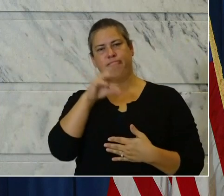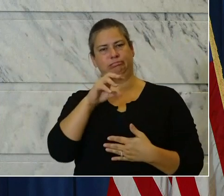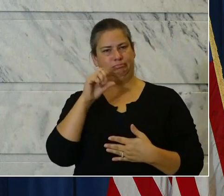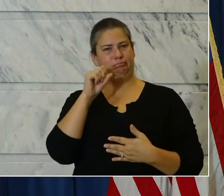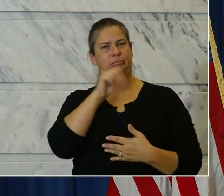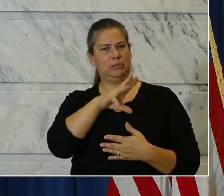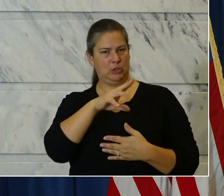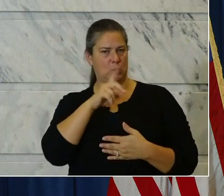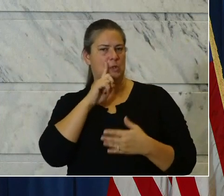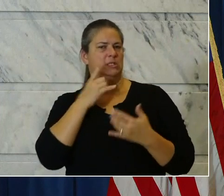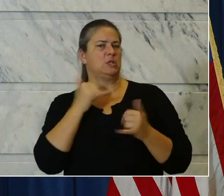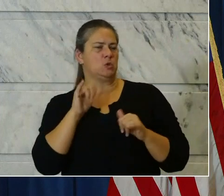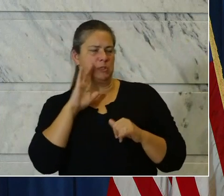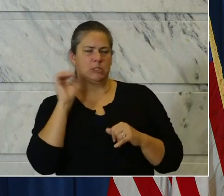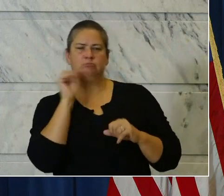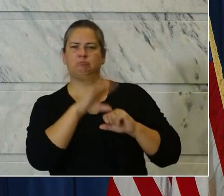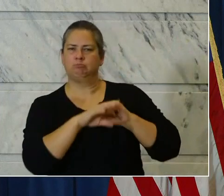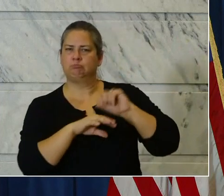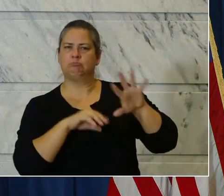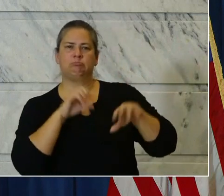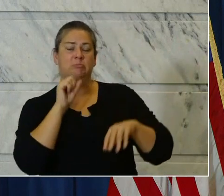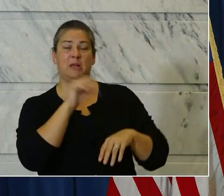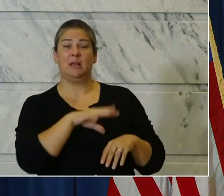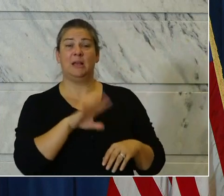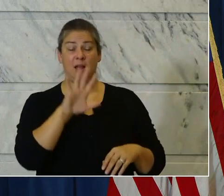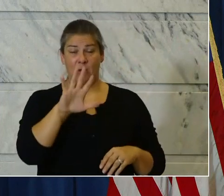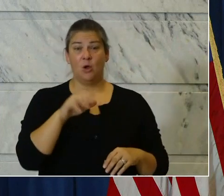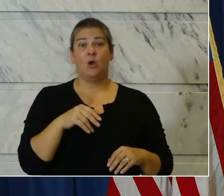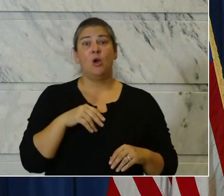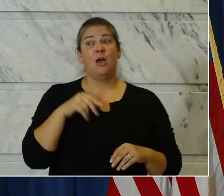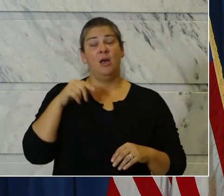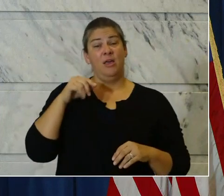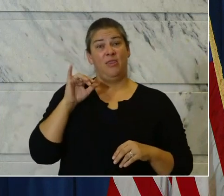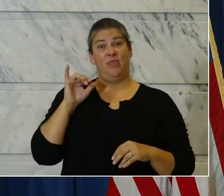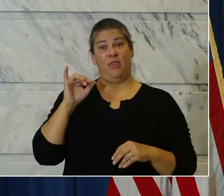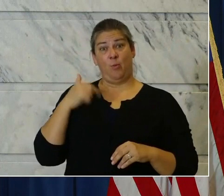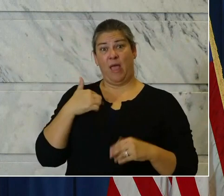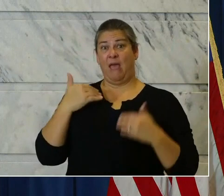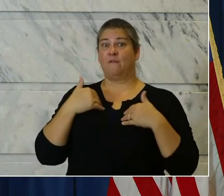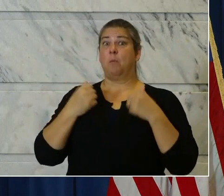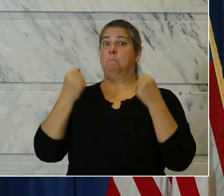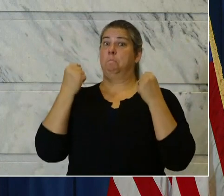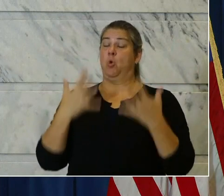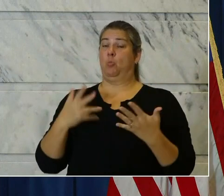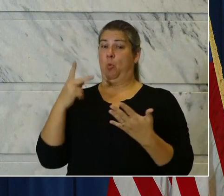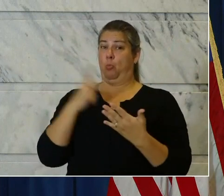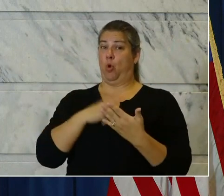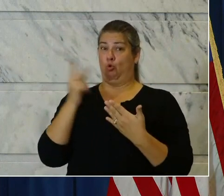LANDLORDS. THEY WERE GOING OUT LAST WEEK AND VOLUME WILL CONTINUE TO. ONE ARM YOU THIS